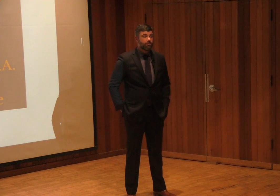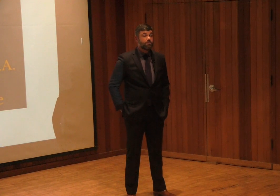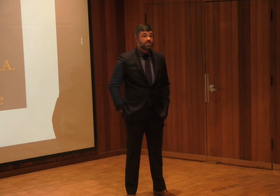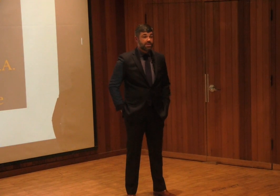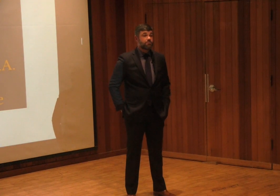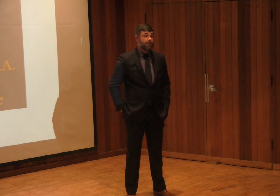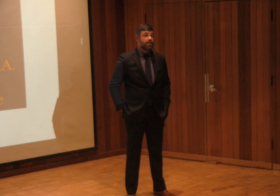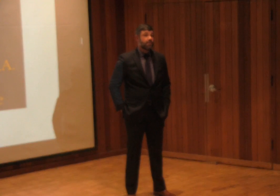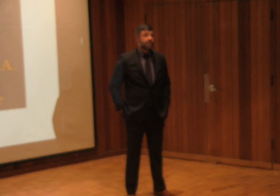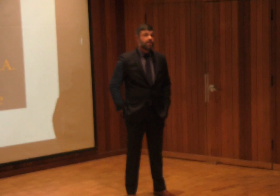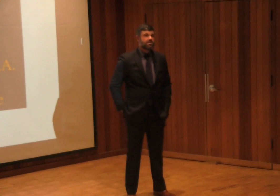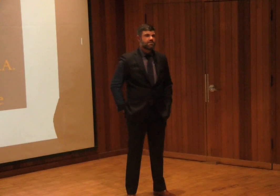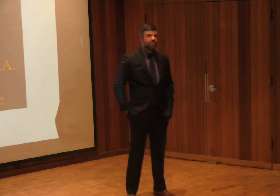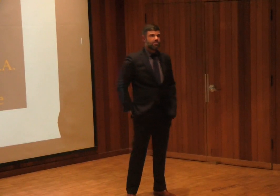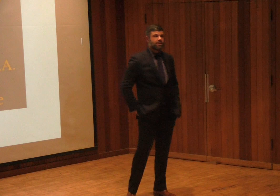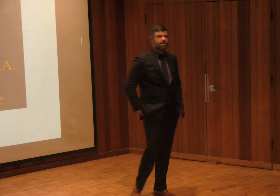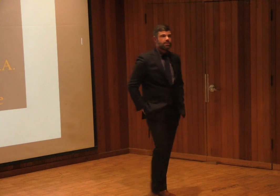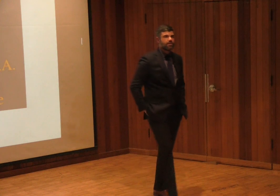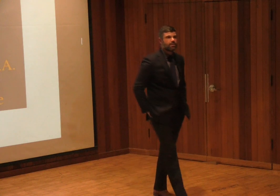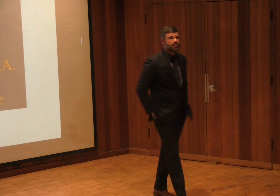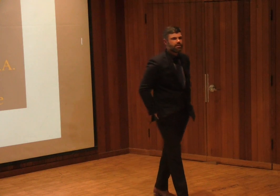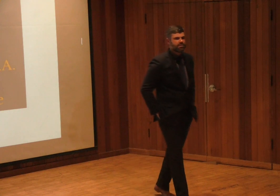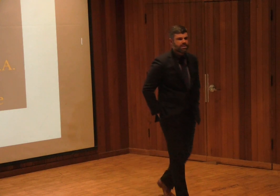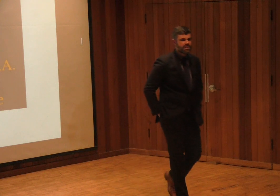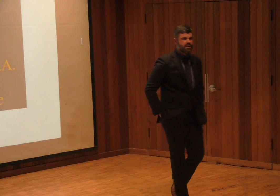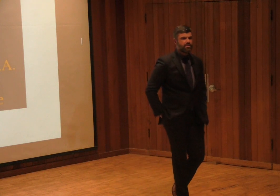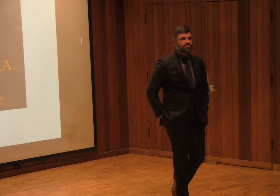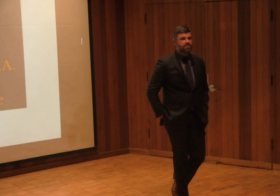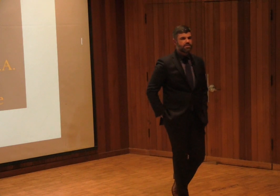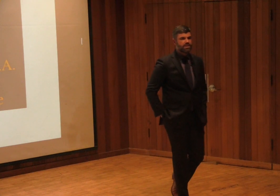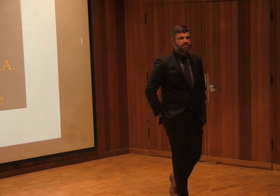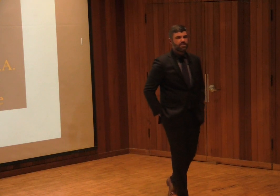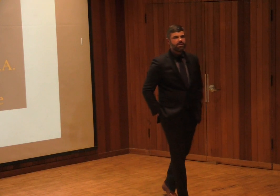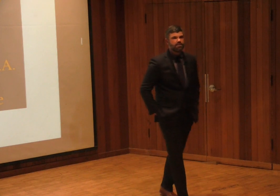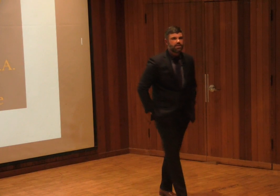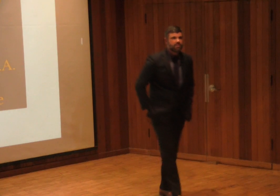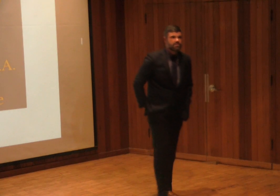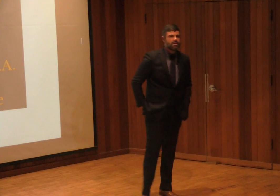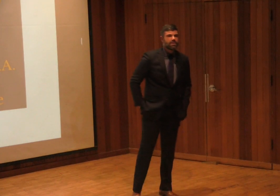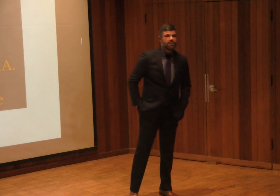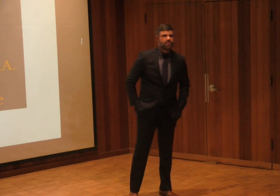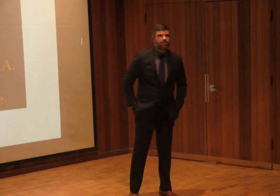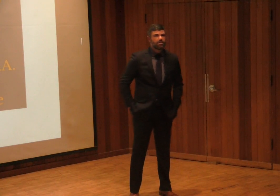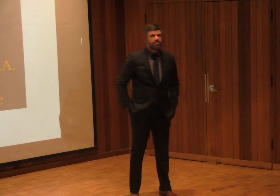Rufus has red hair, yes, his family. Did he? I don't think he does.